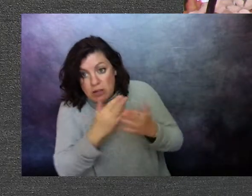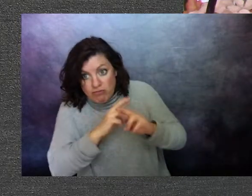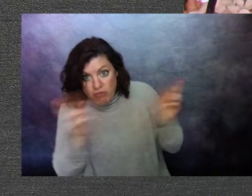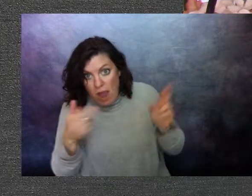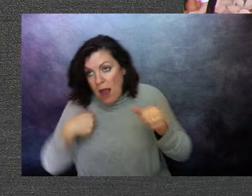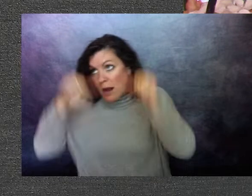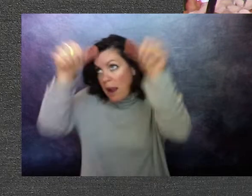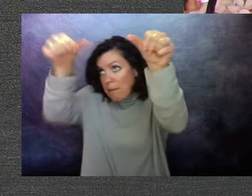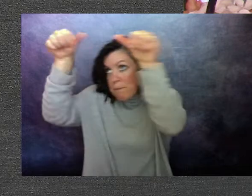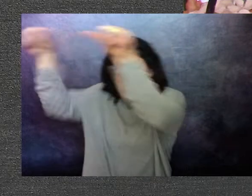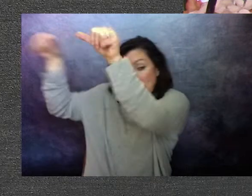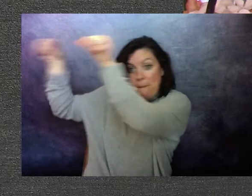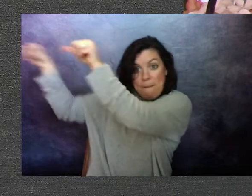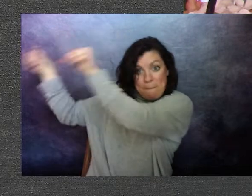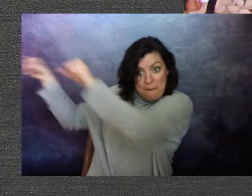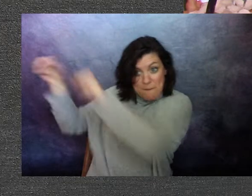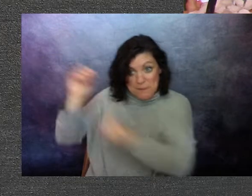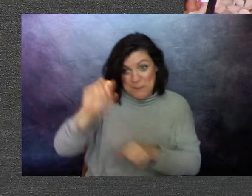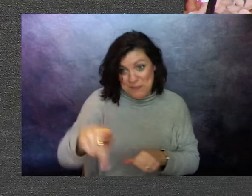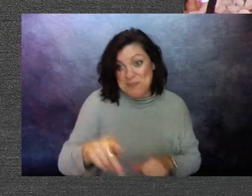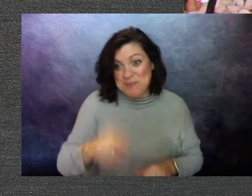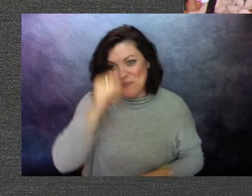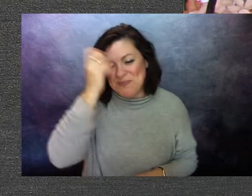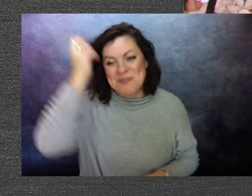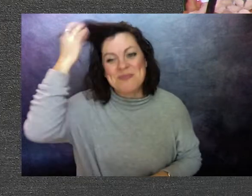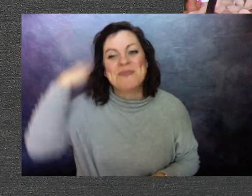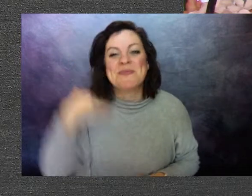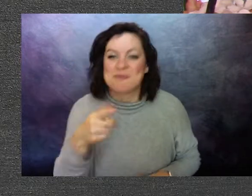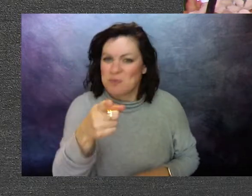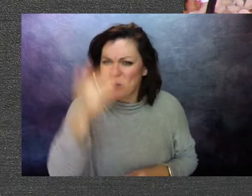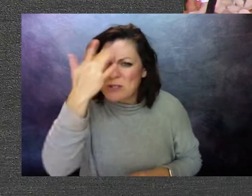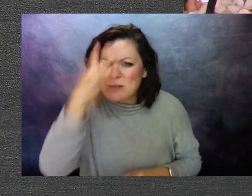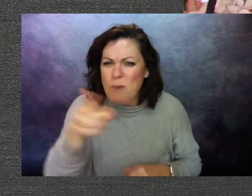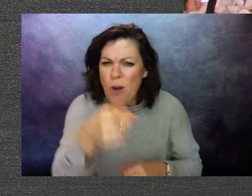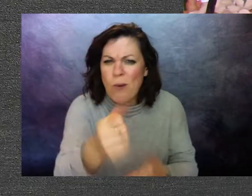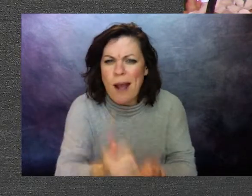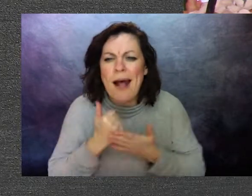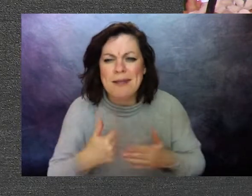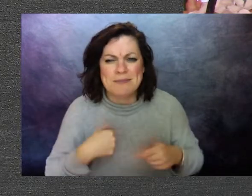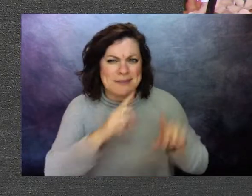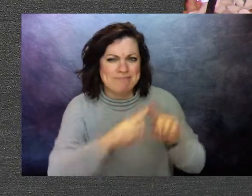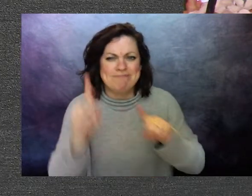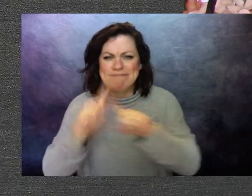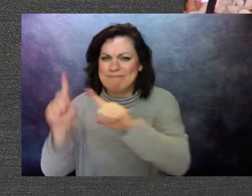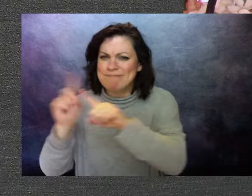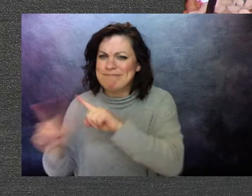and if you can sort all of the different activities or things that you might see during the seasons.